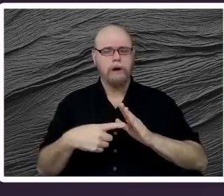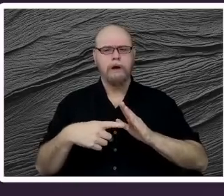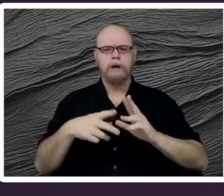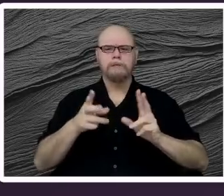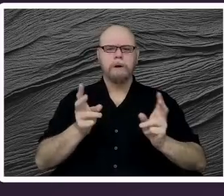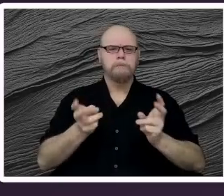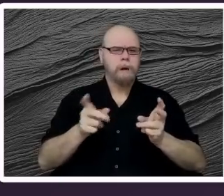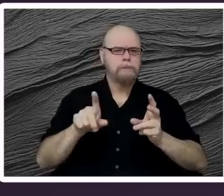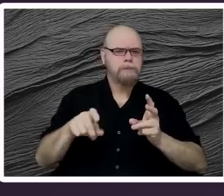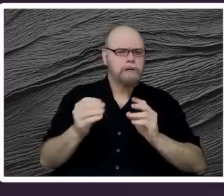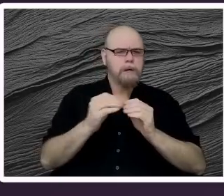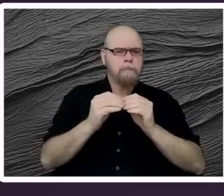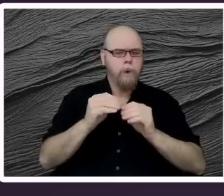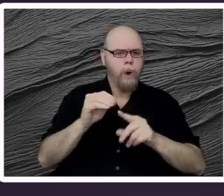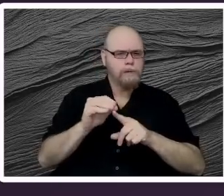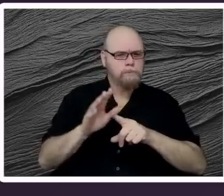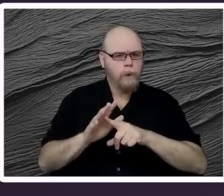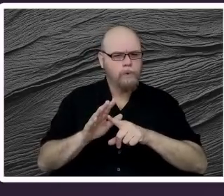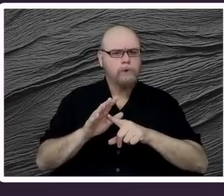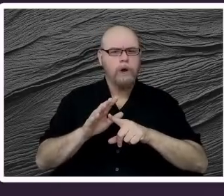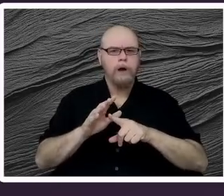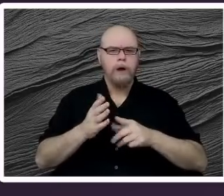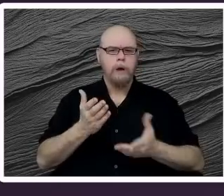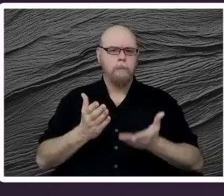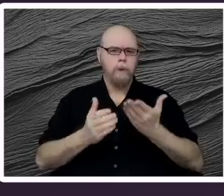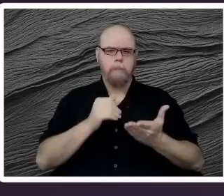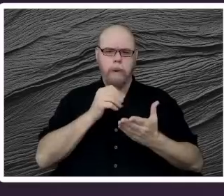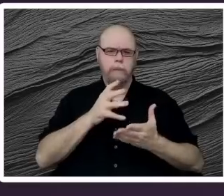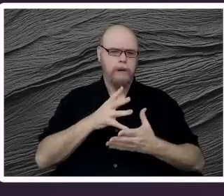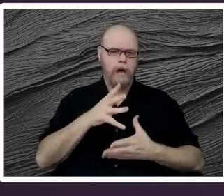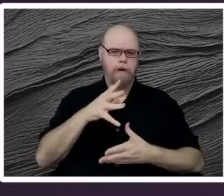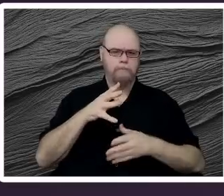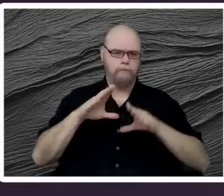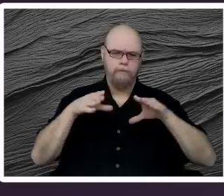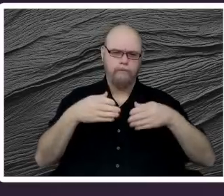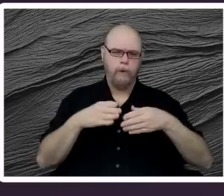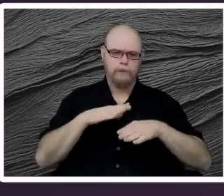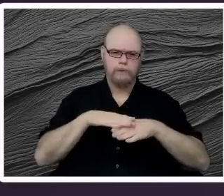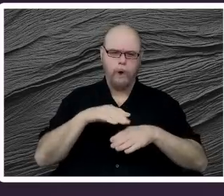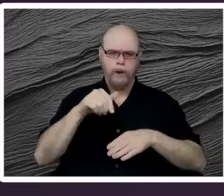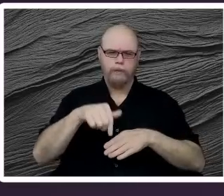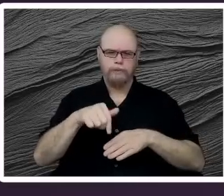want to focus on in this inclusive storytelling section. So, let's take a look at some of the